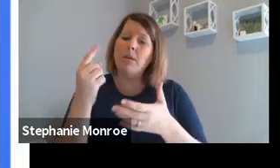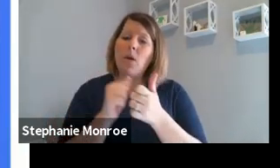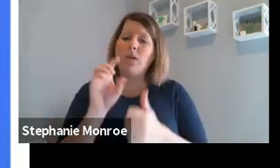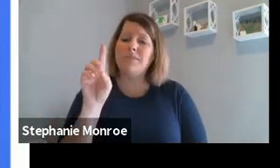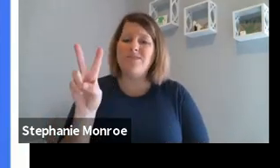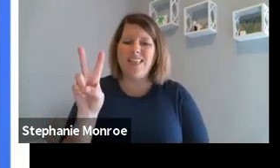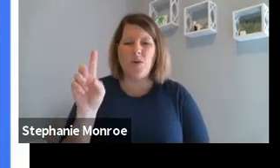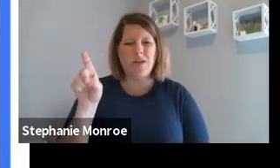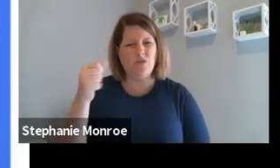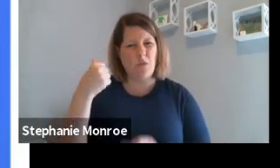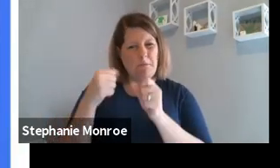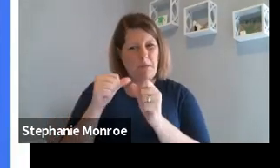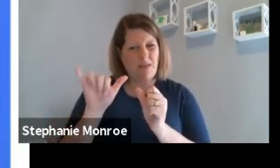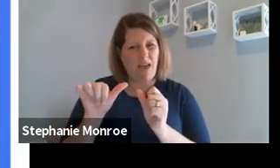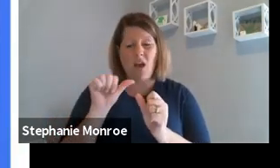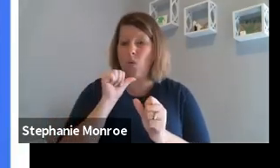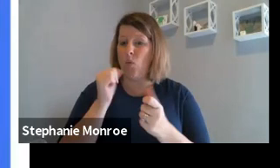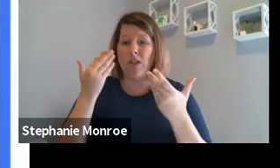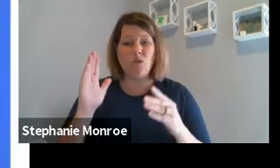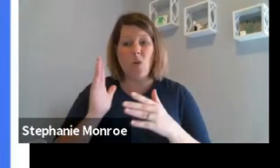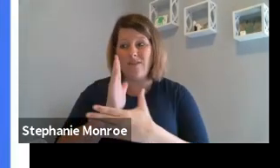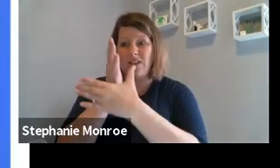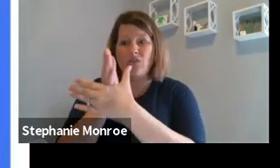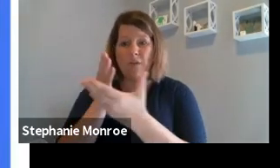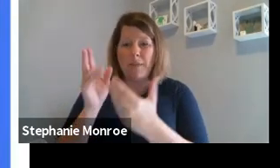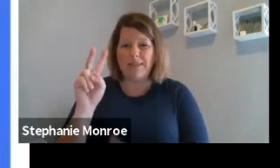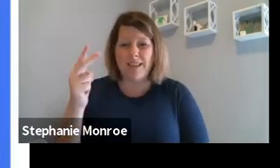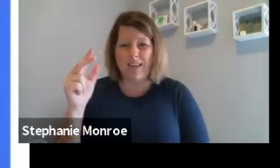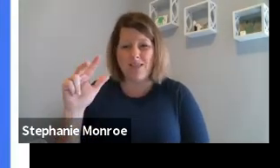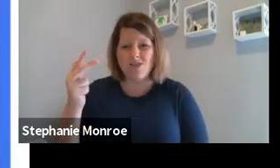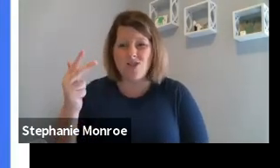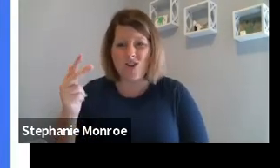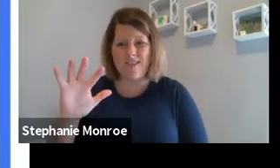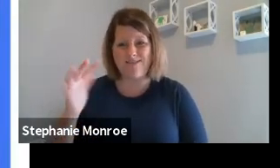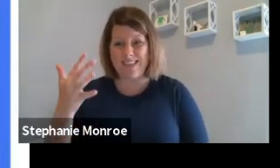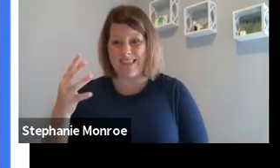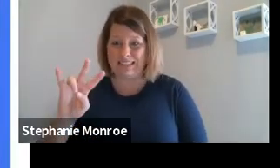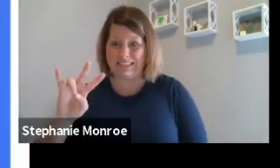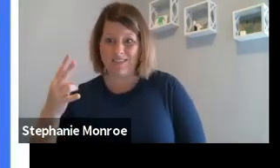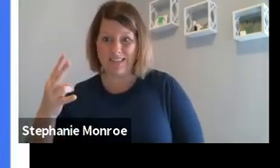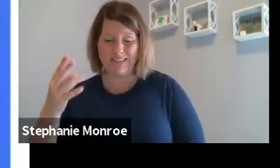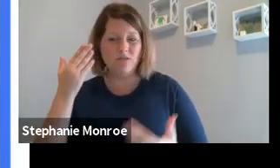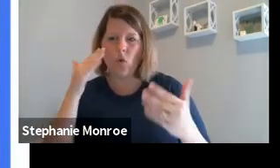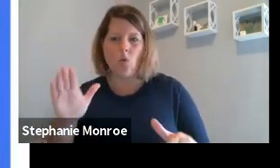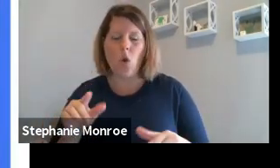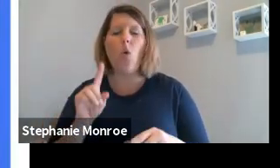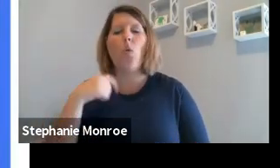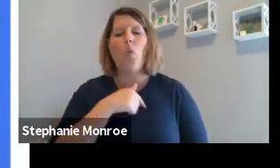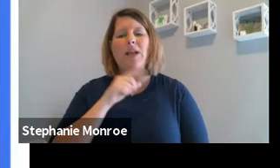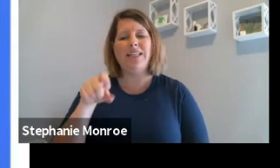We don't know if our intervention might be the second, the third, the fifth, the seventh, so we have to understand that what we do does not bring